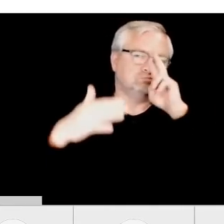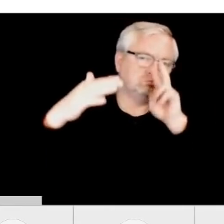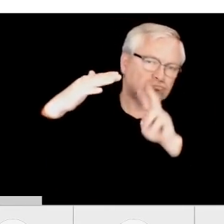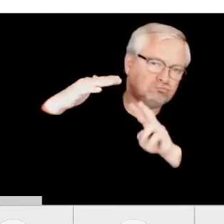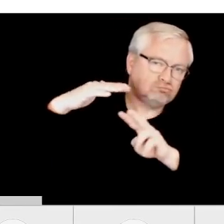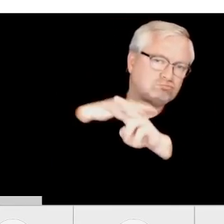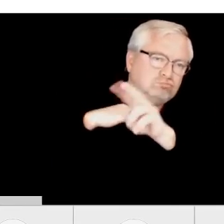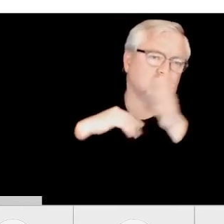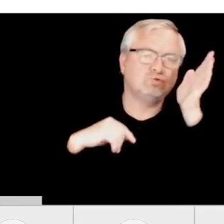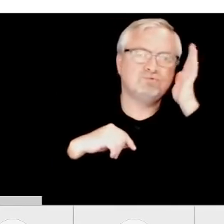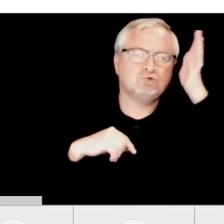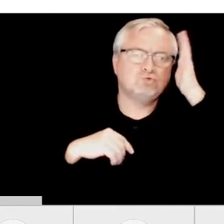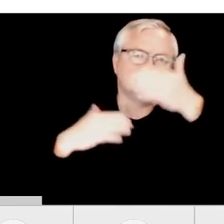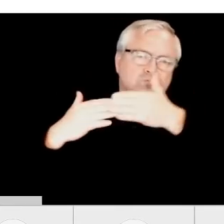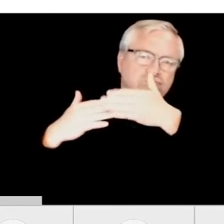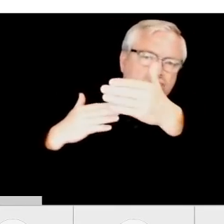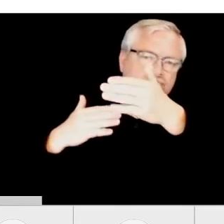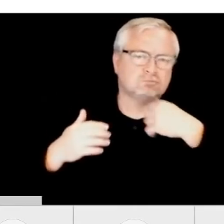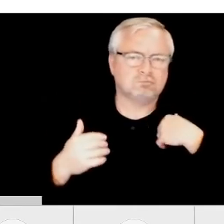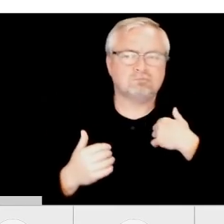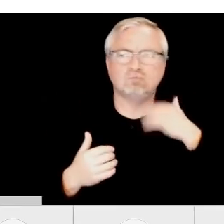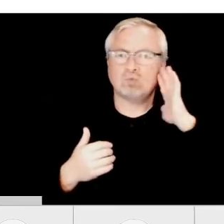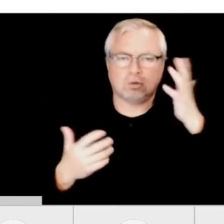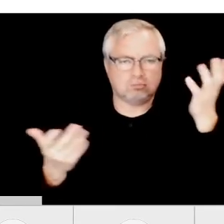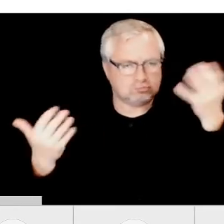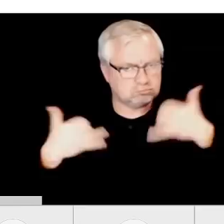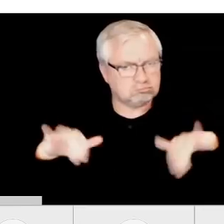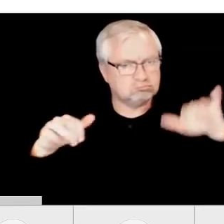for more and better data for the U.S. epidemic and from Minnesota.